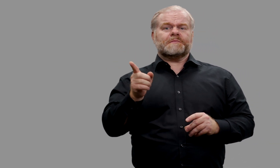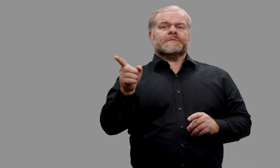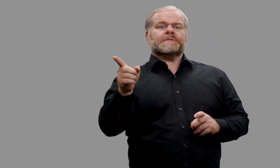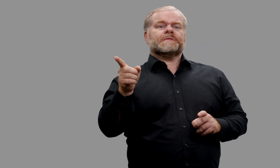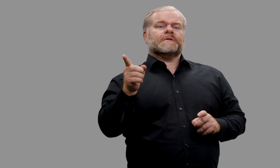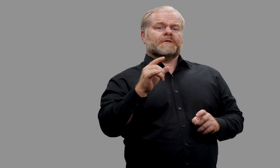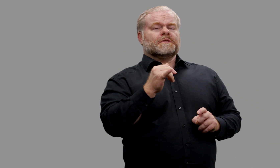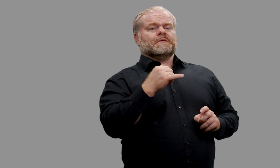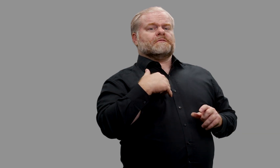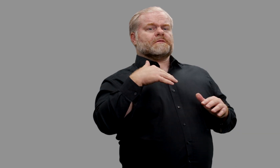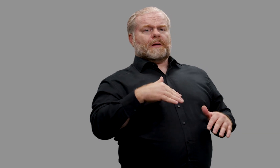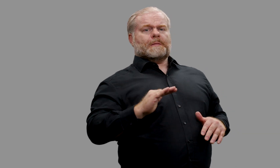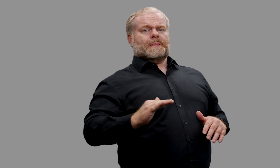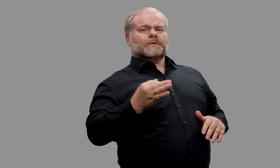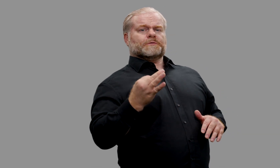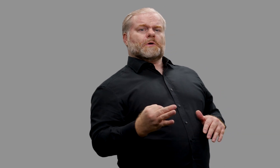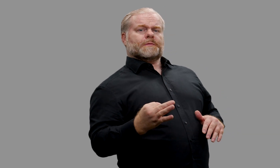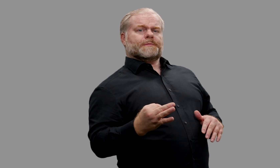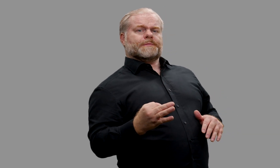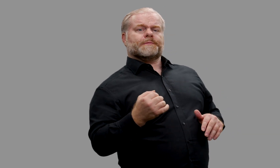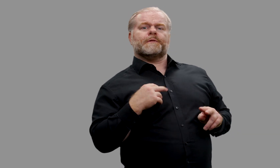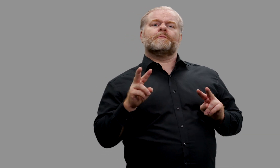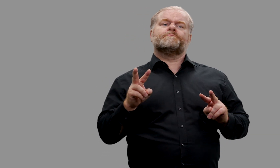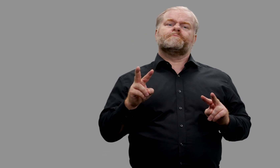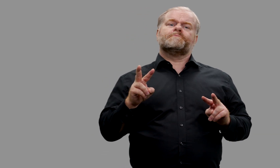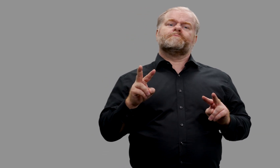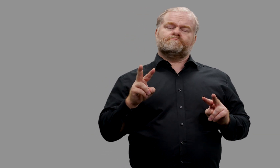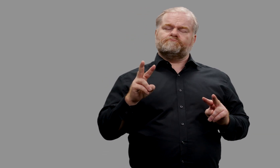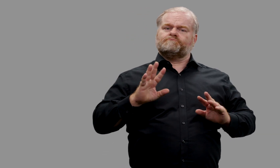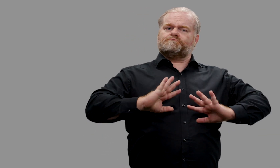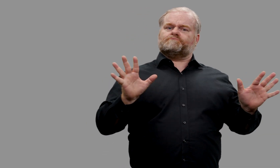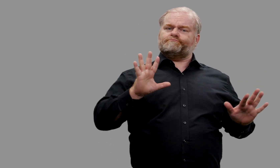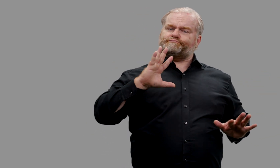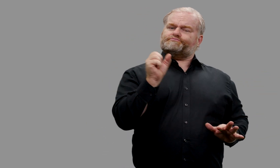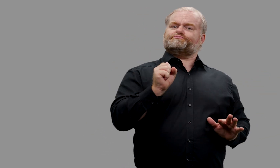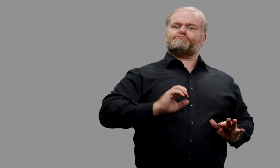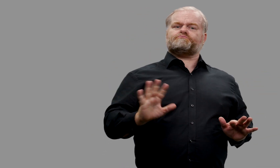He said: “I have a little son.” And that was it.